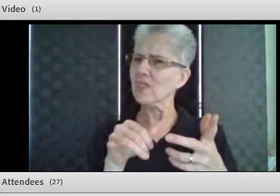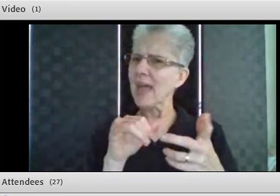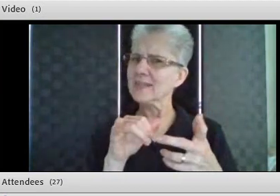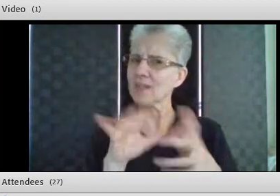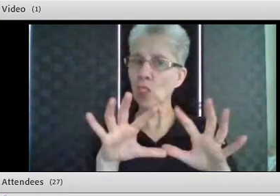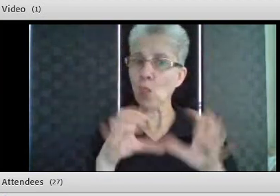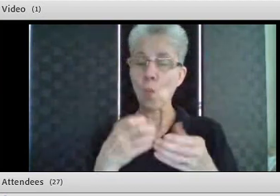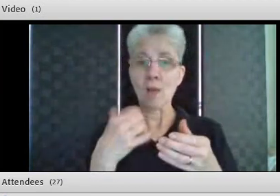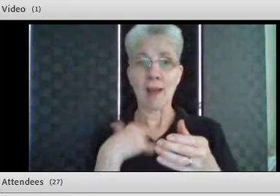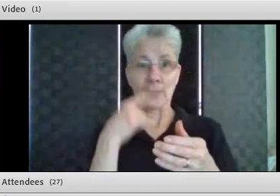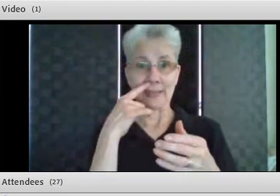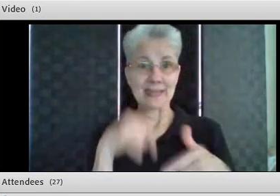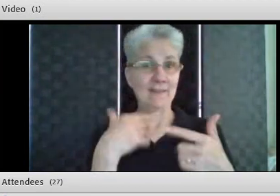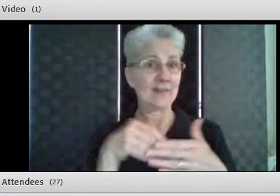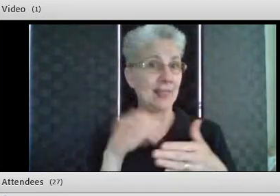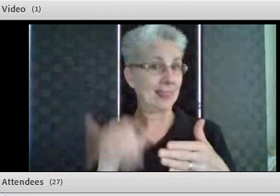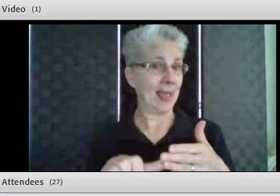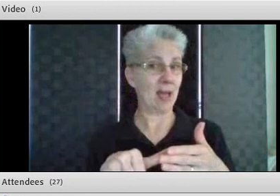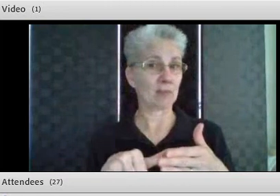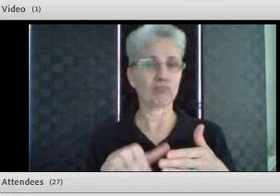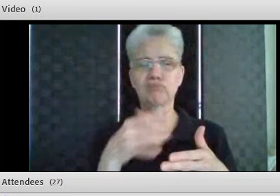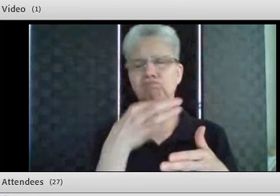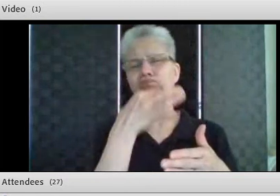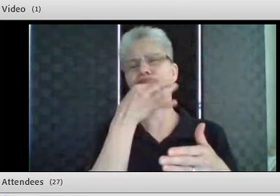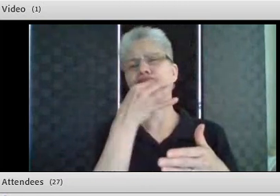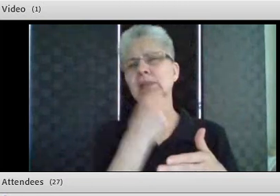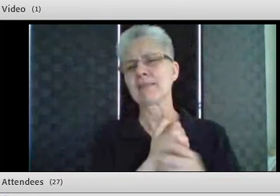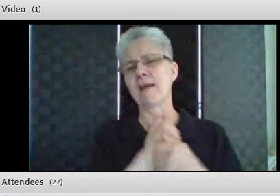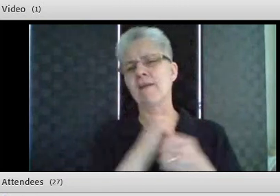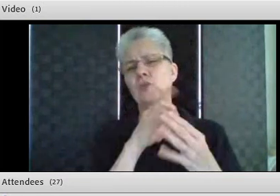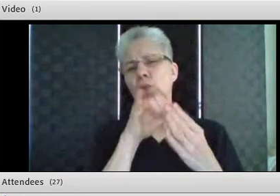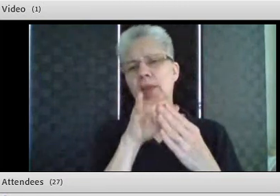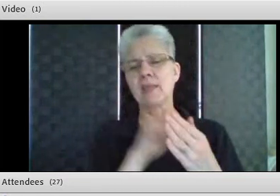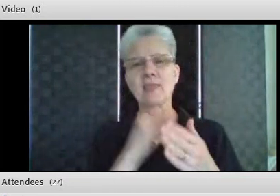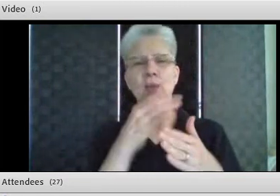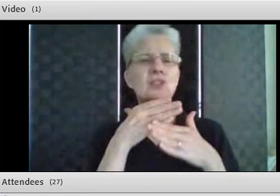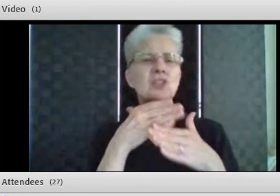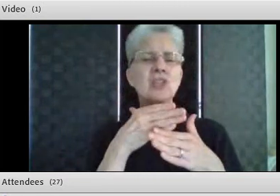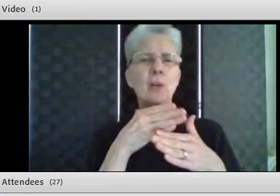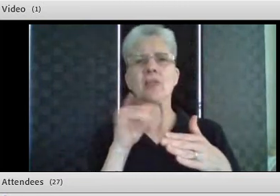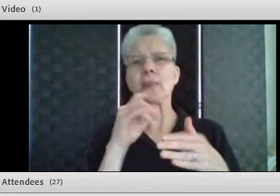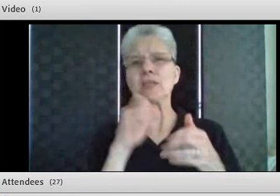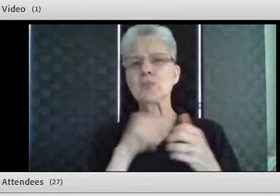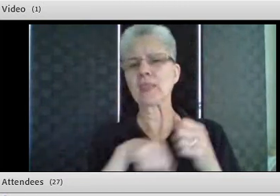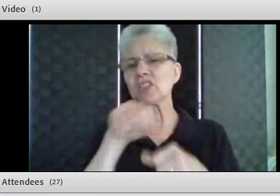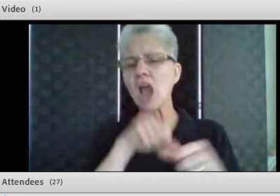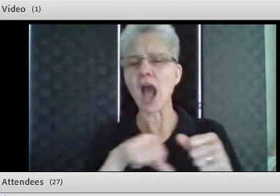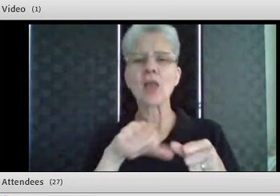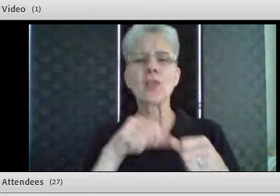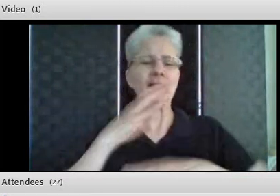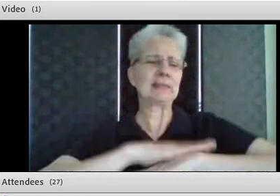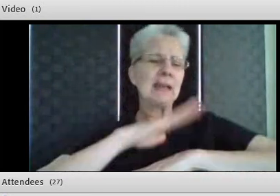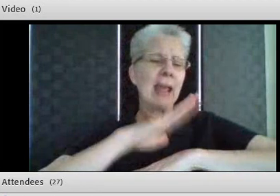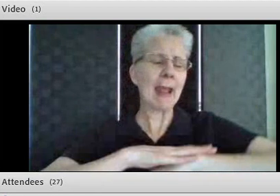and I listen, and then they're in the chat window. We can talk about it. And, you know, this is the world that our kids live in.